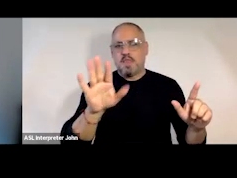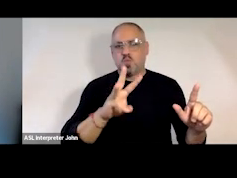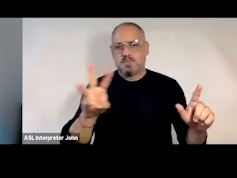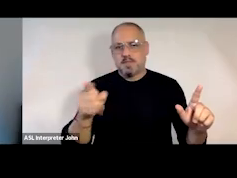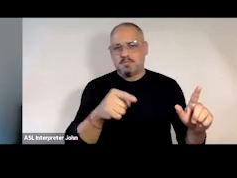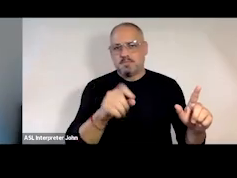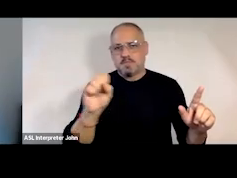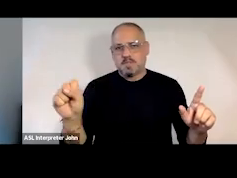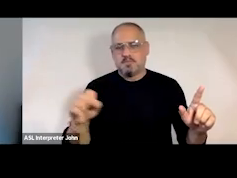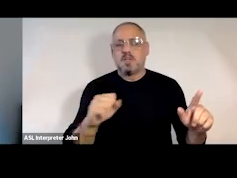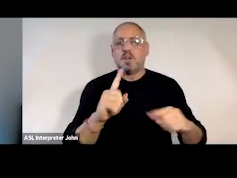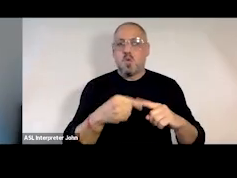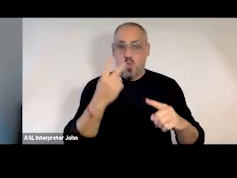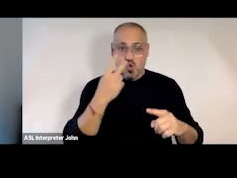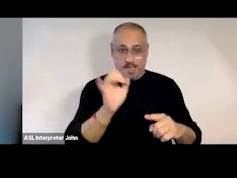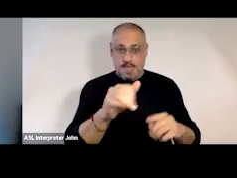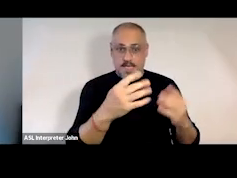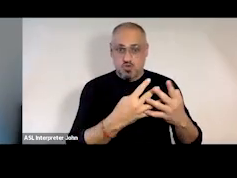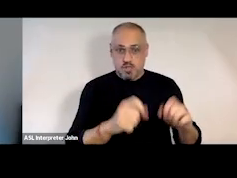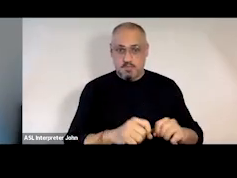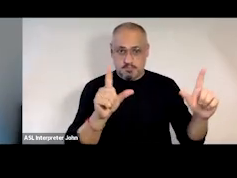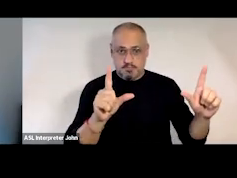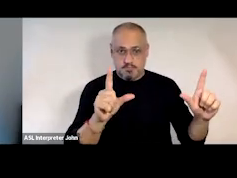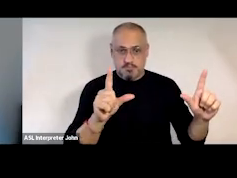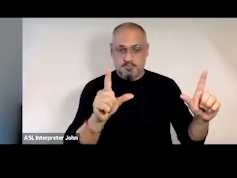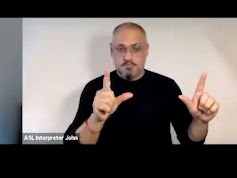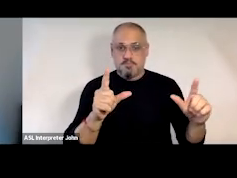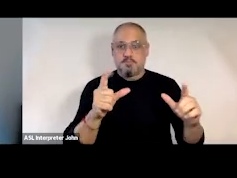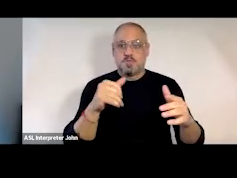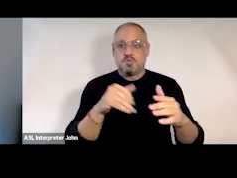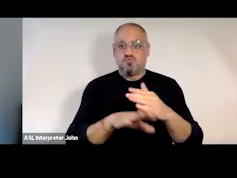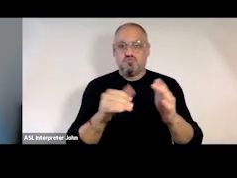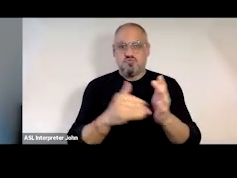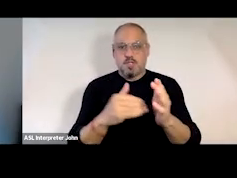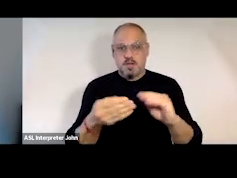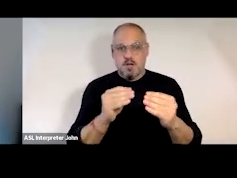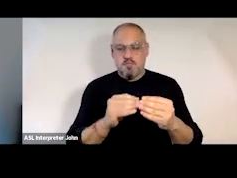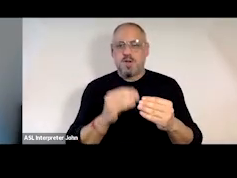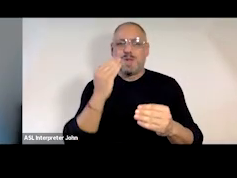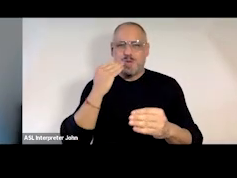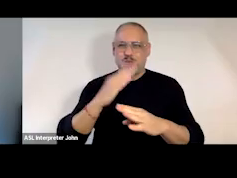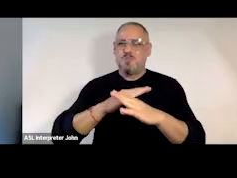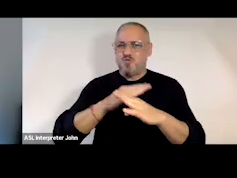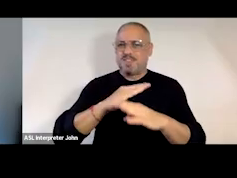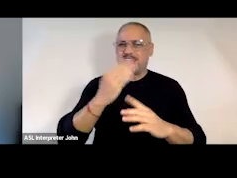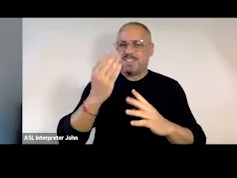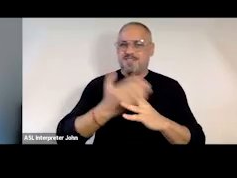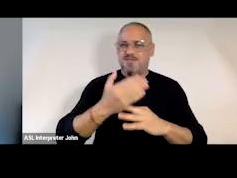So basically when you see this screen here and you get your reentry number, you know that the person's protective filing date has been set.